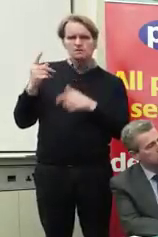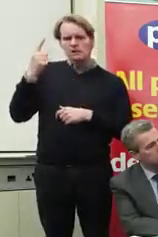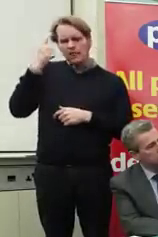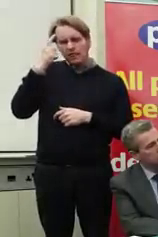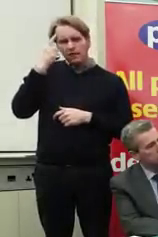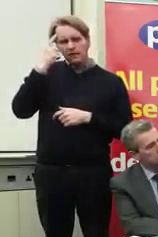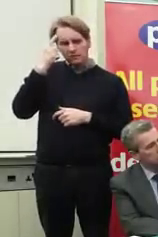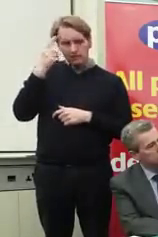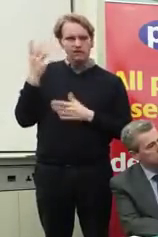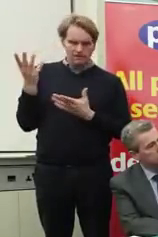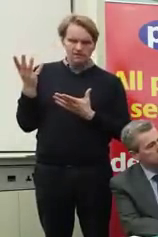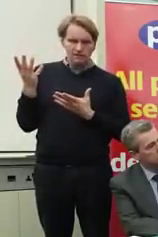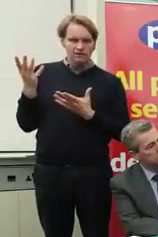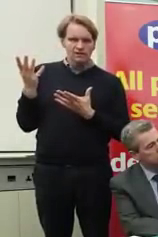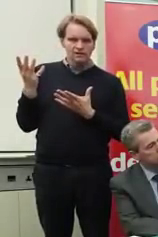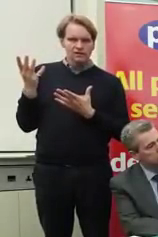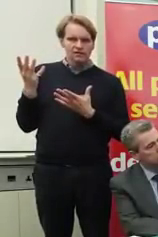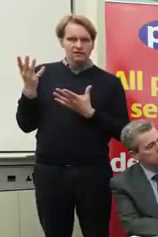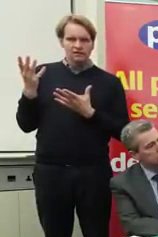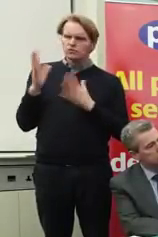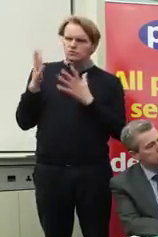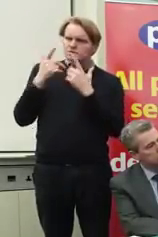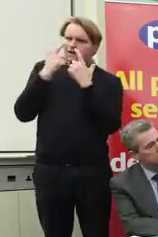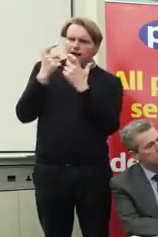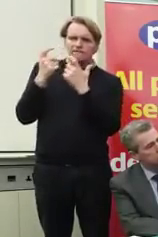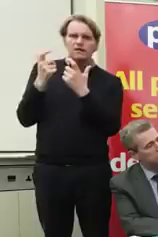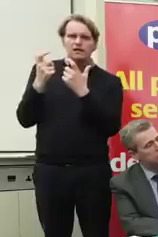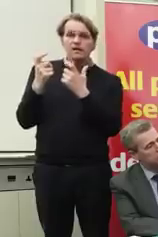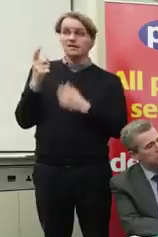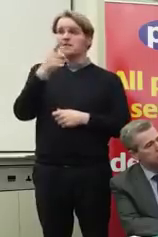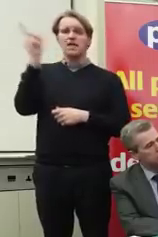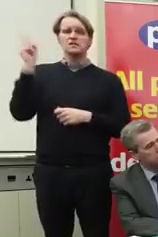view and some very significant care and that hasn't been the case. Some of the